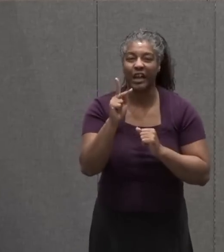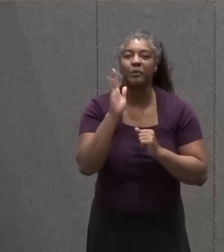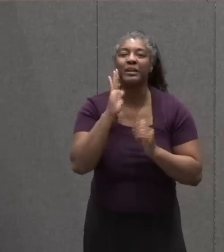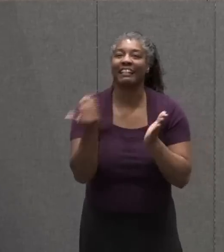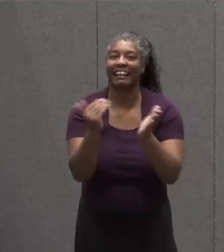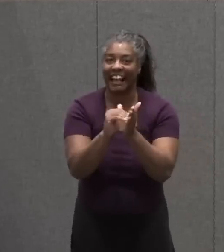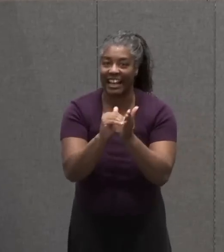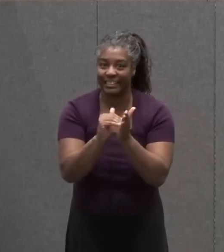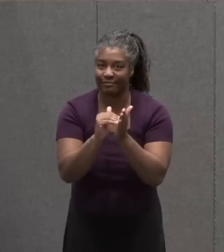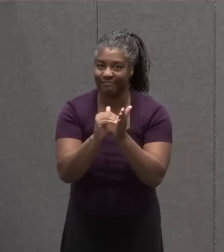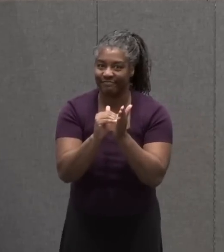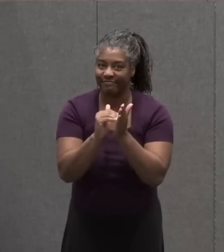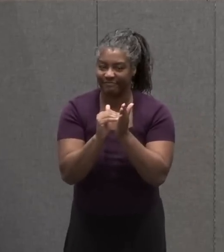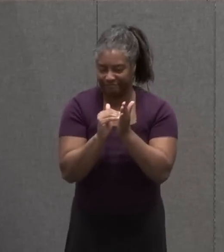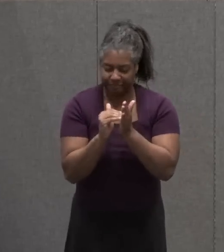Focus powers on.